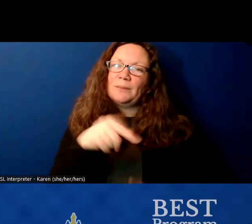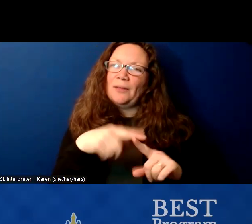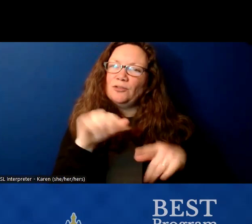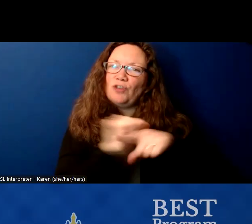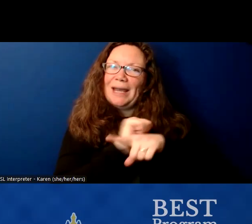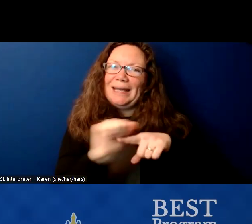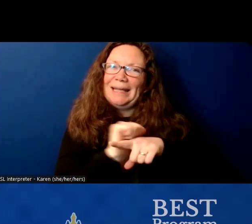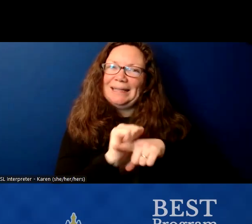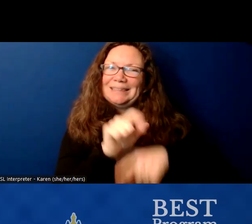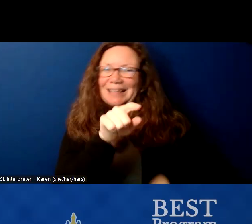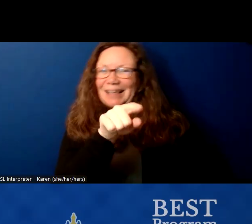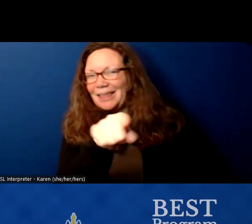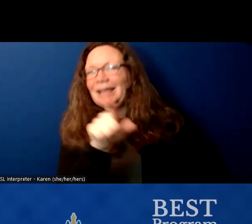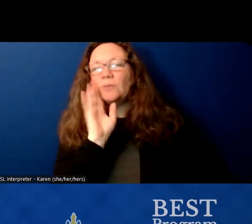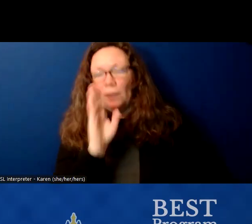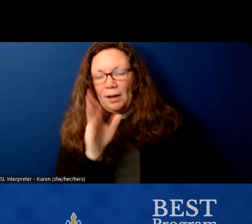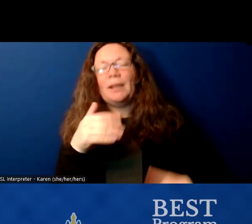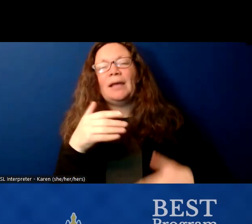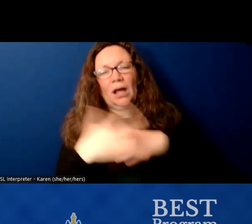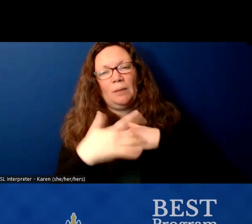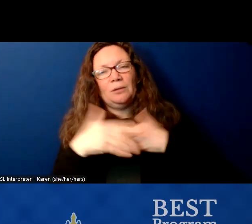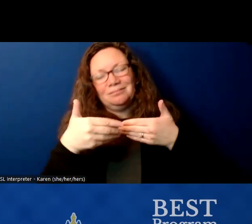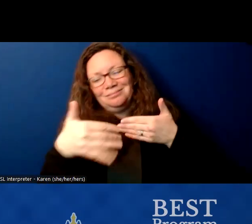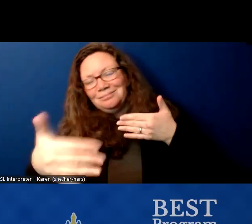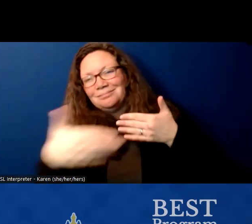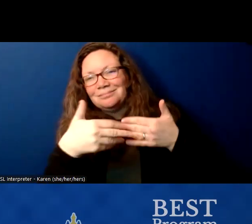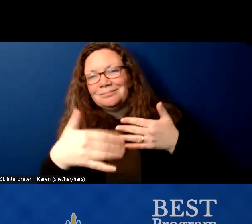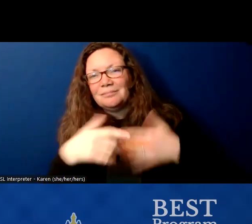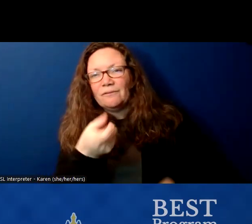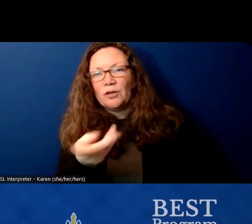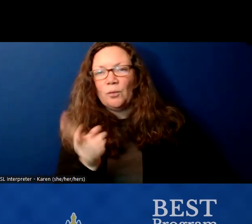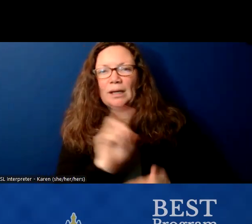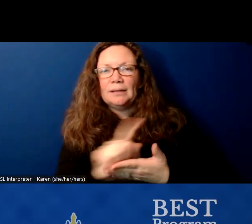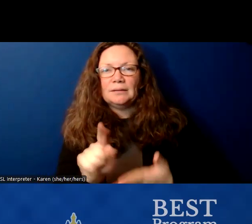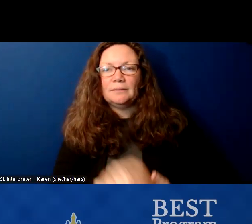in the next couple of weeks. I would like to reiterate, April's, message